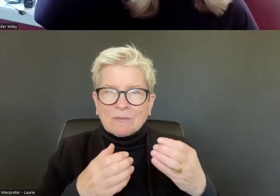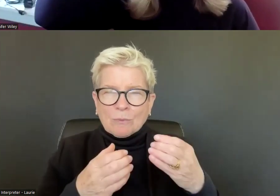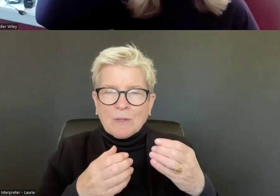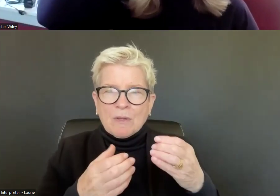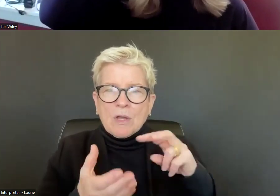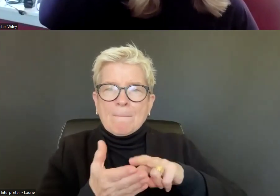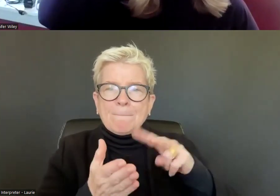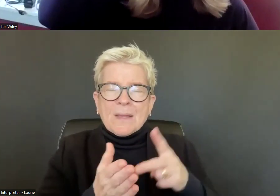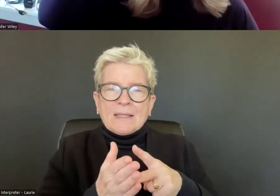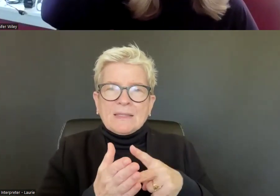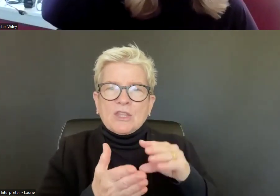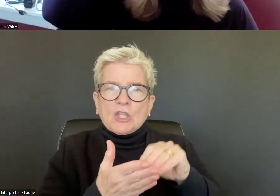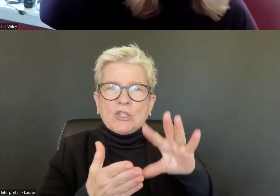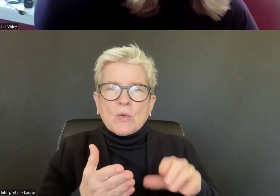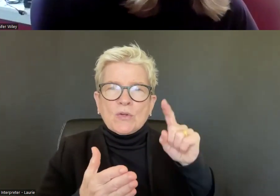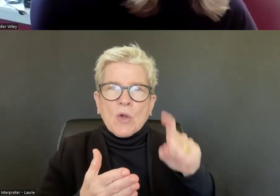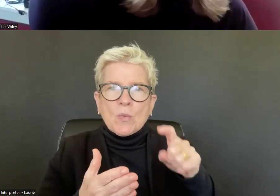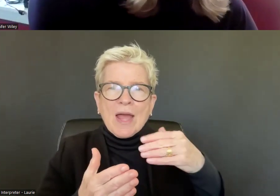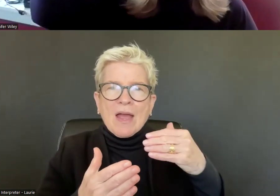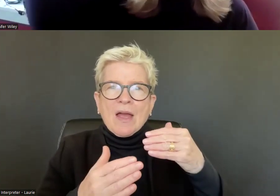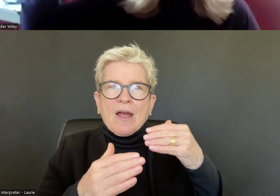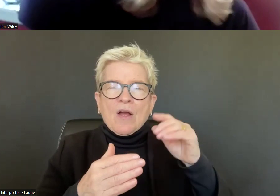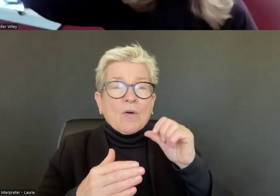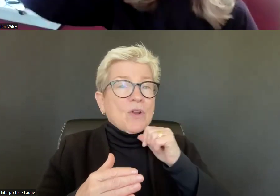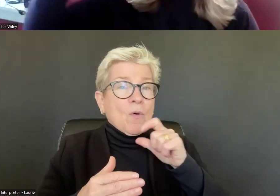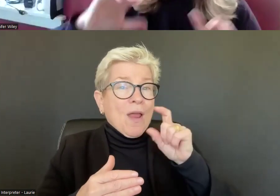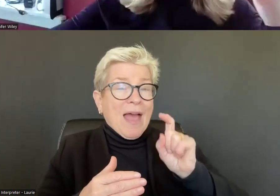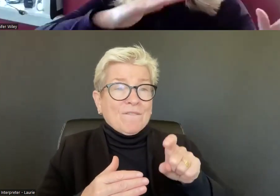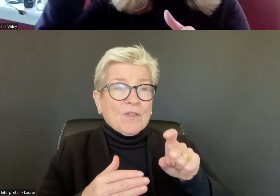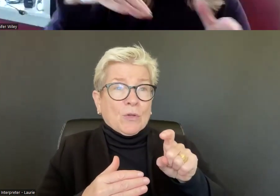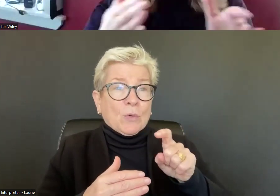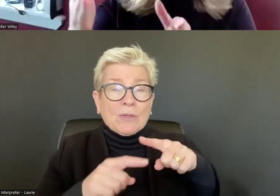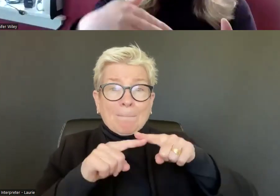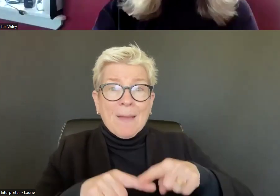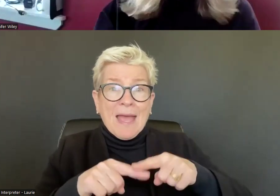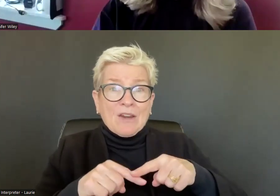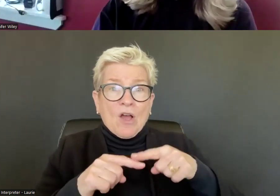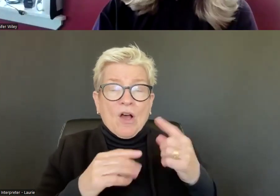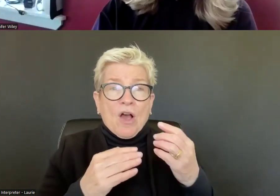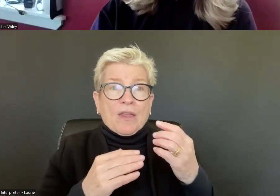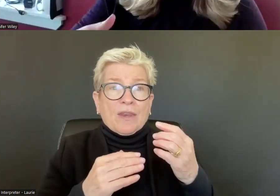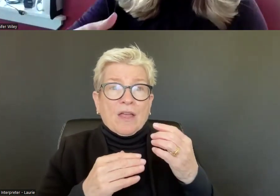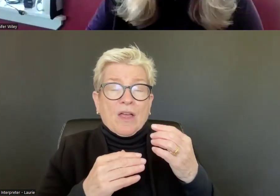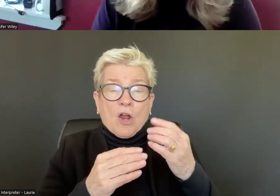using that limited stuff up front while it's developing on navigating school. The more they